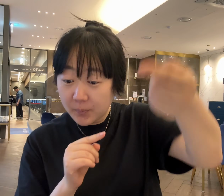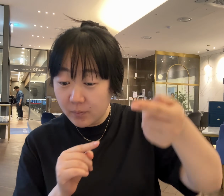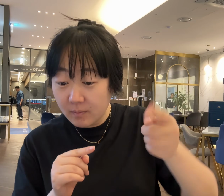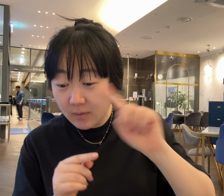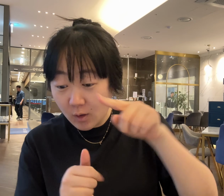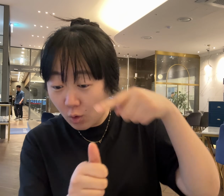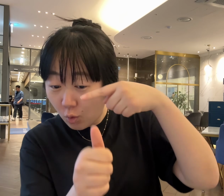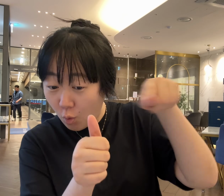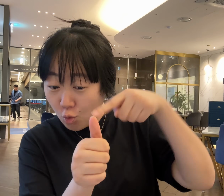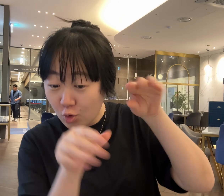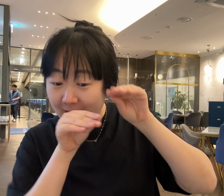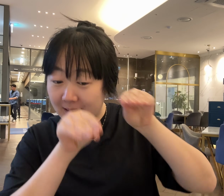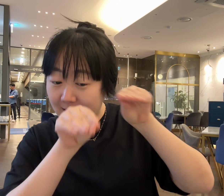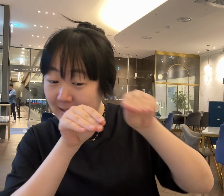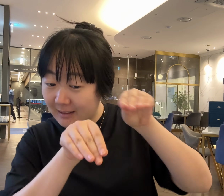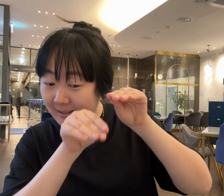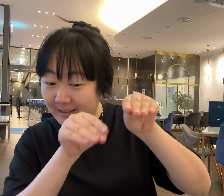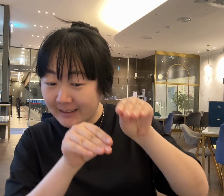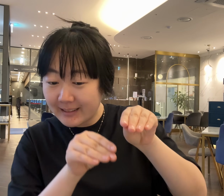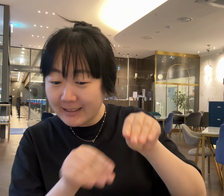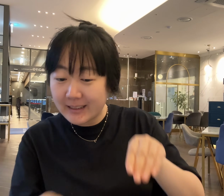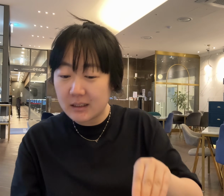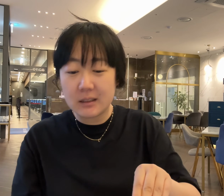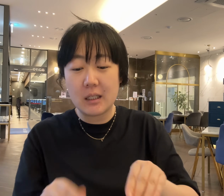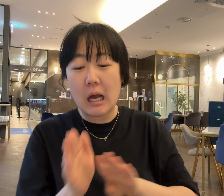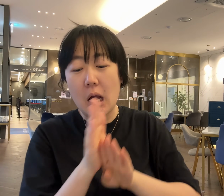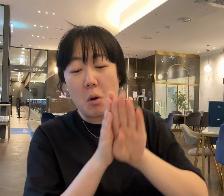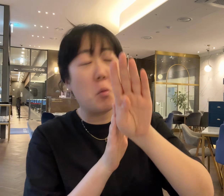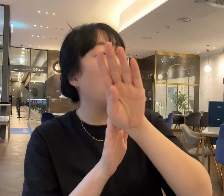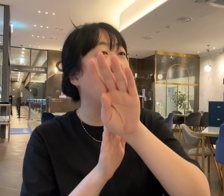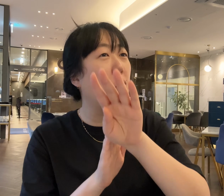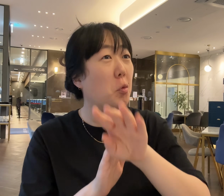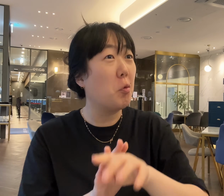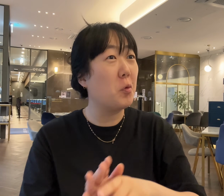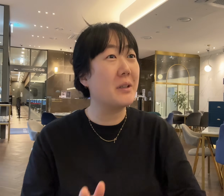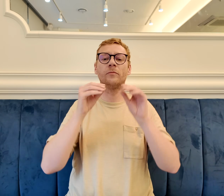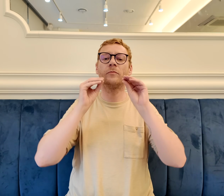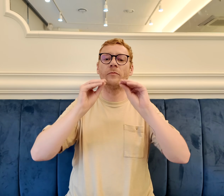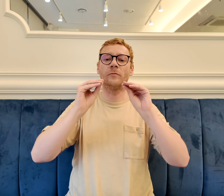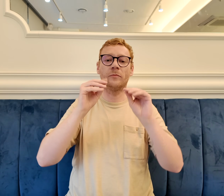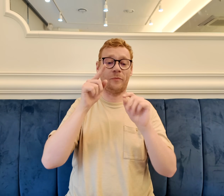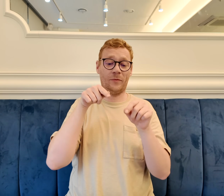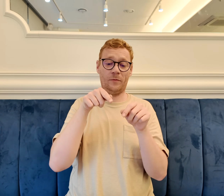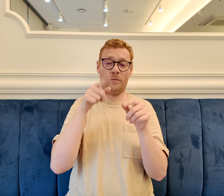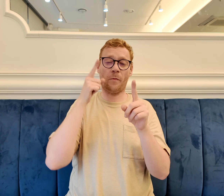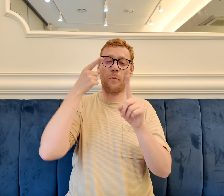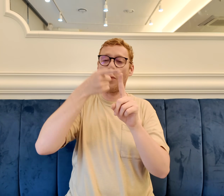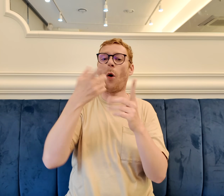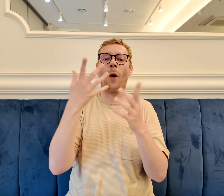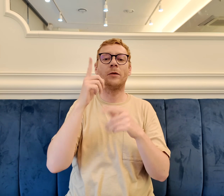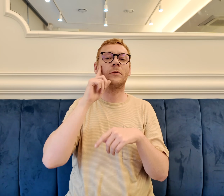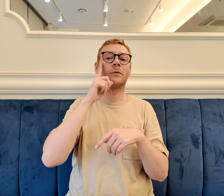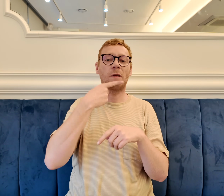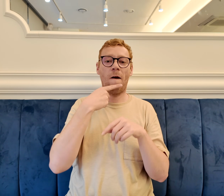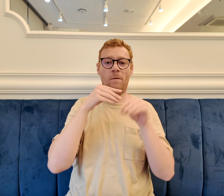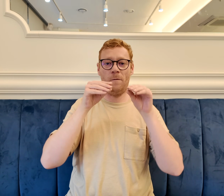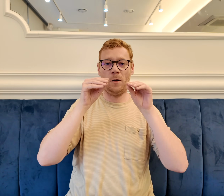The next topic is "improving educational methods." My biggest goal is